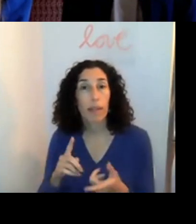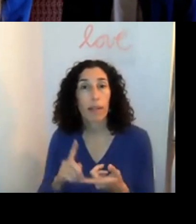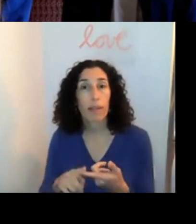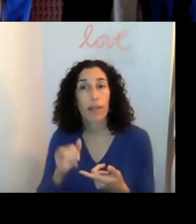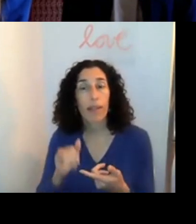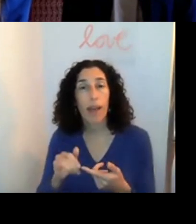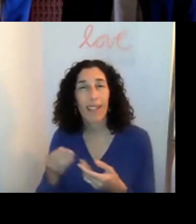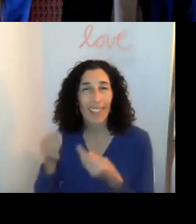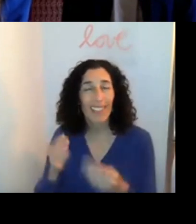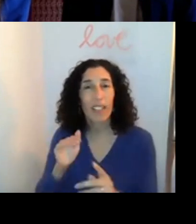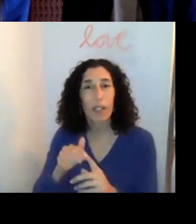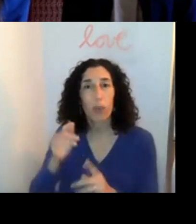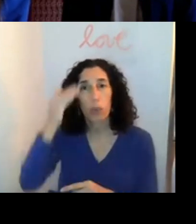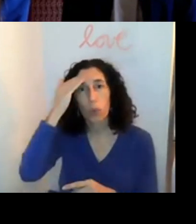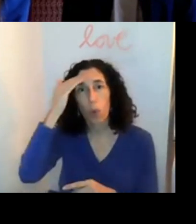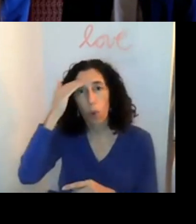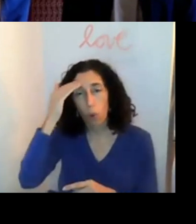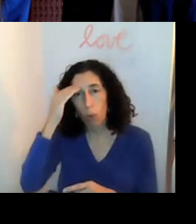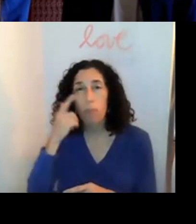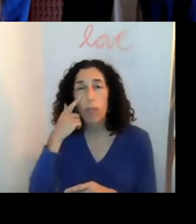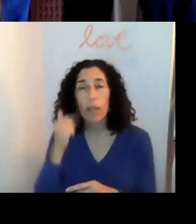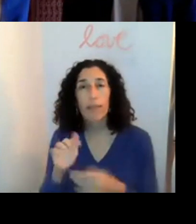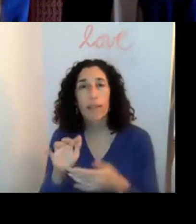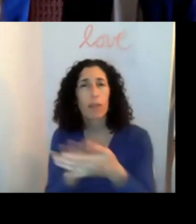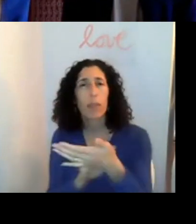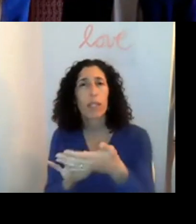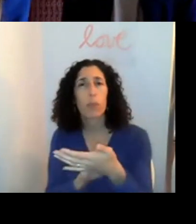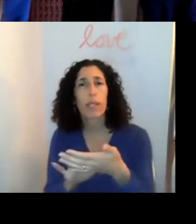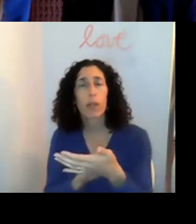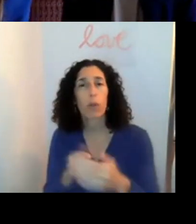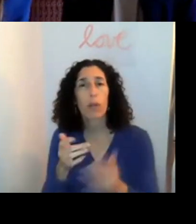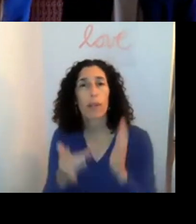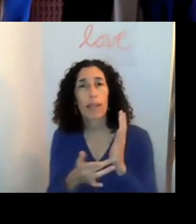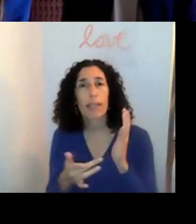was a great event. There was so many different parts of it, so many I feel like delicious